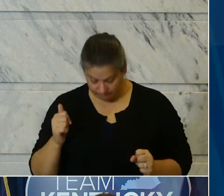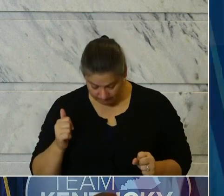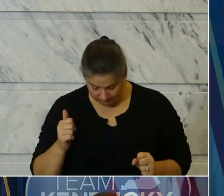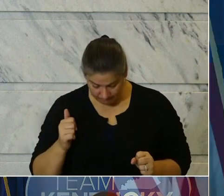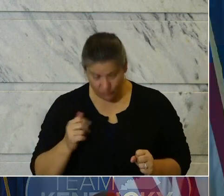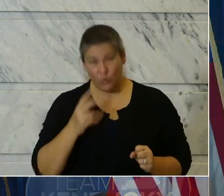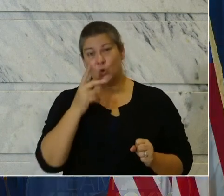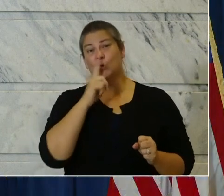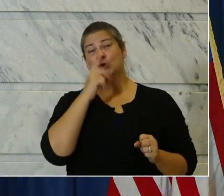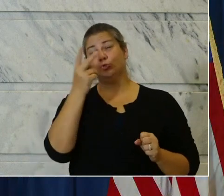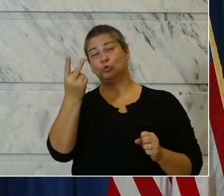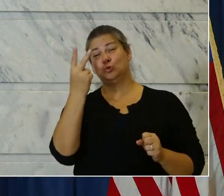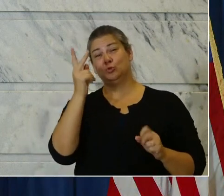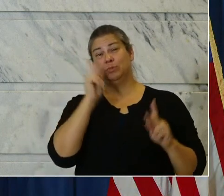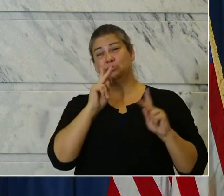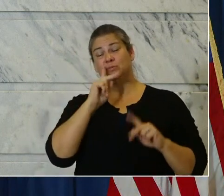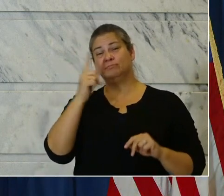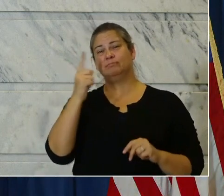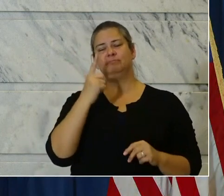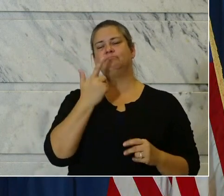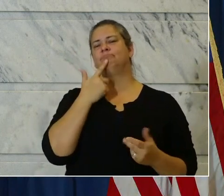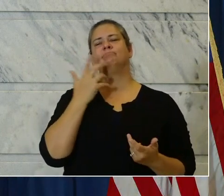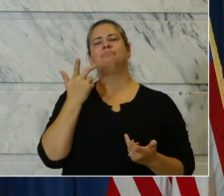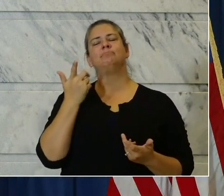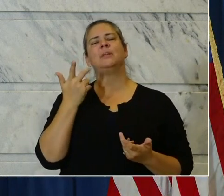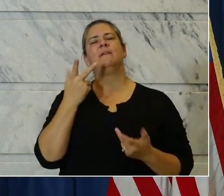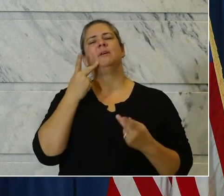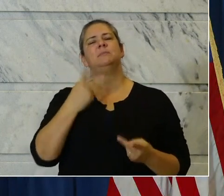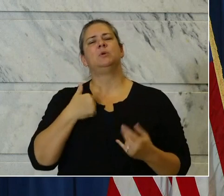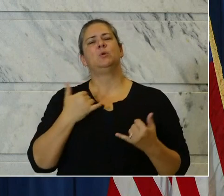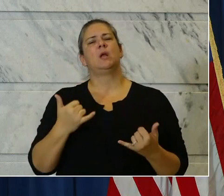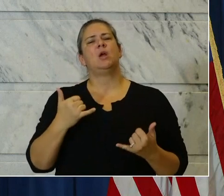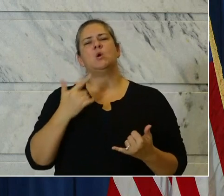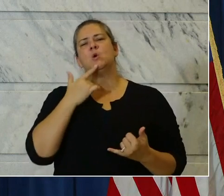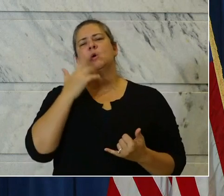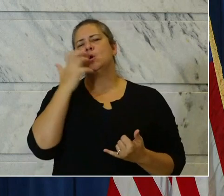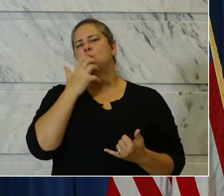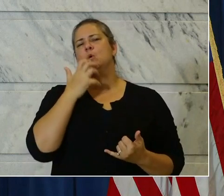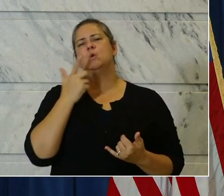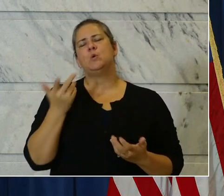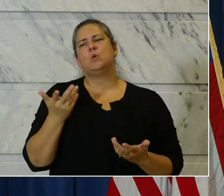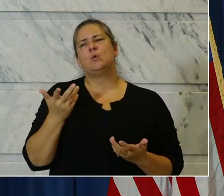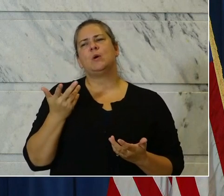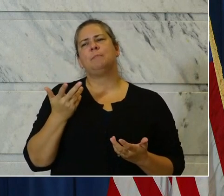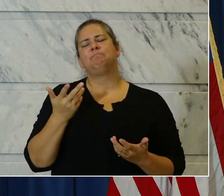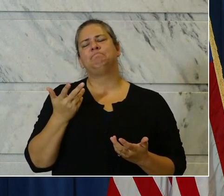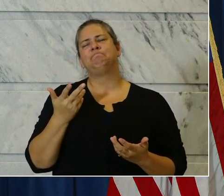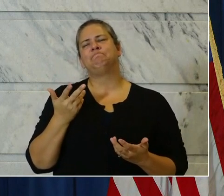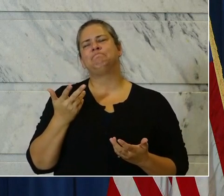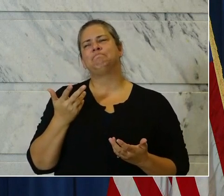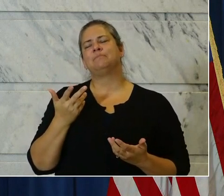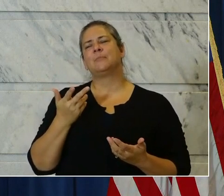TODAY- FROM TO- GREAT